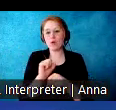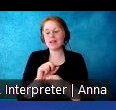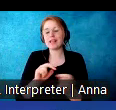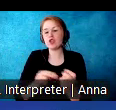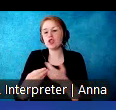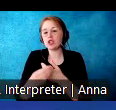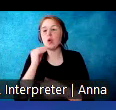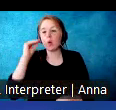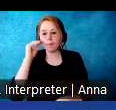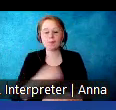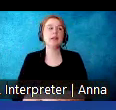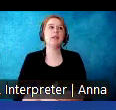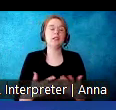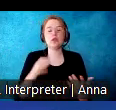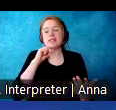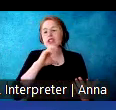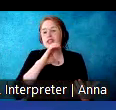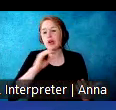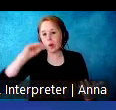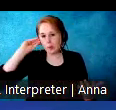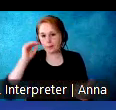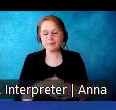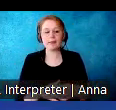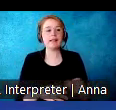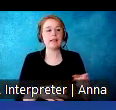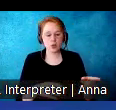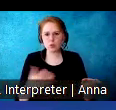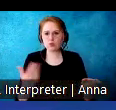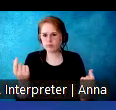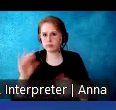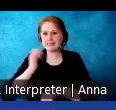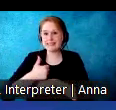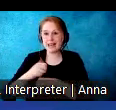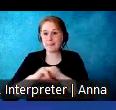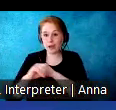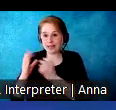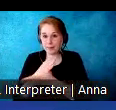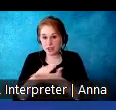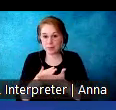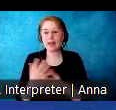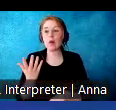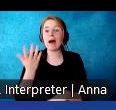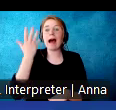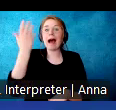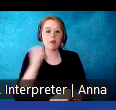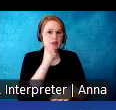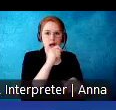to include a marketing budget and to go outside our state agency to find a media company that could do this work.